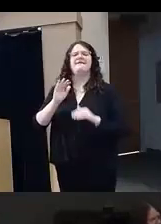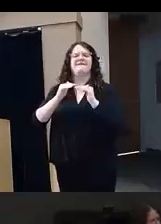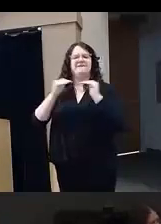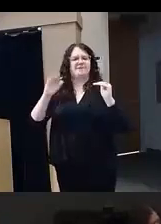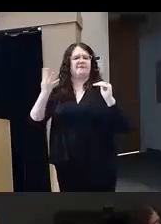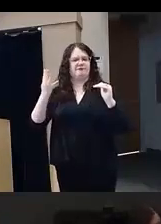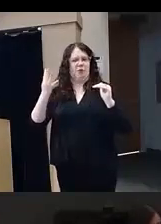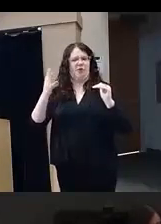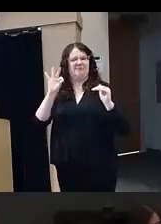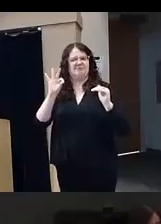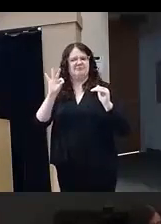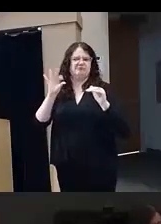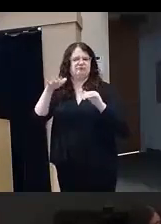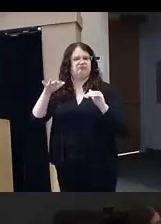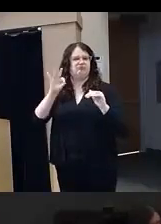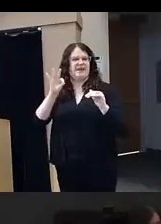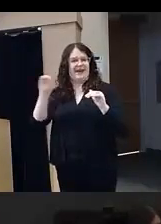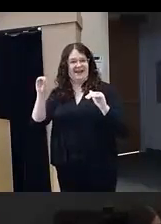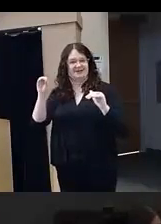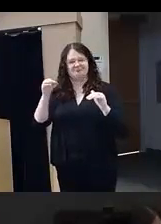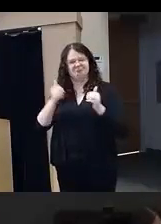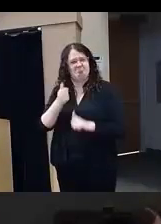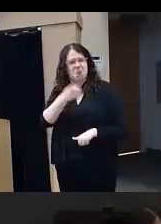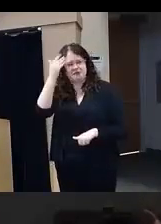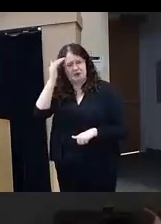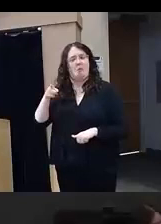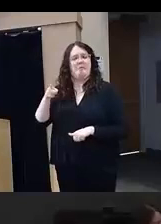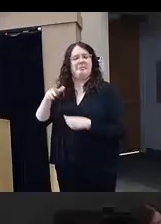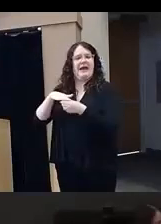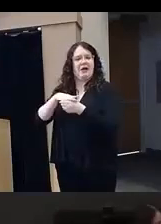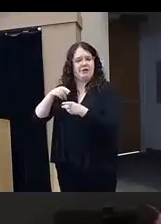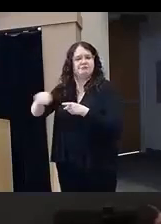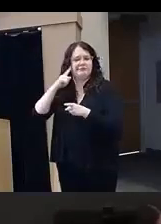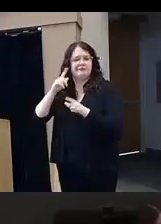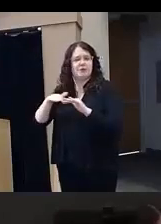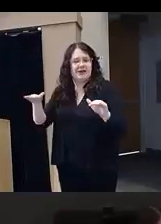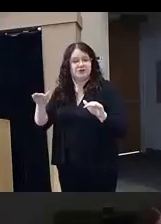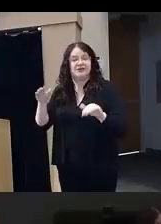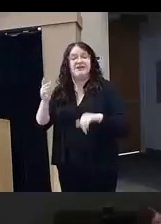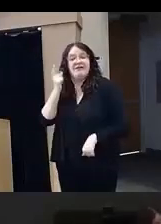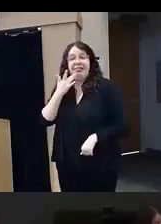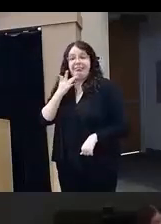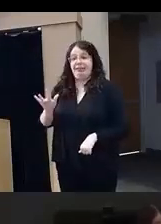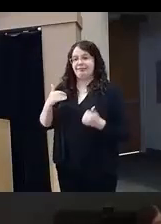you know many of you know that it's a pediatric unit but luckily we had a low census on that night